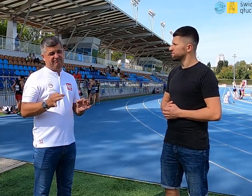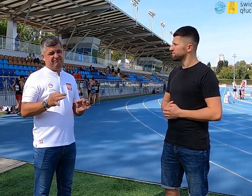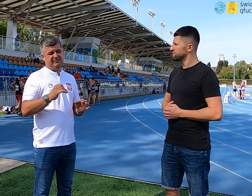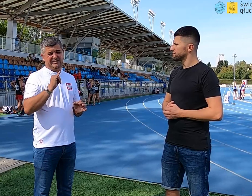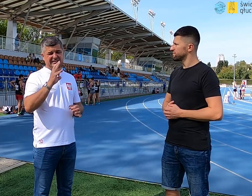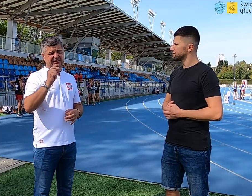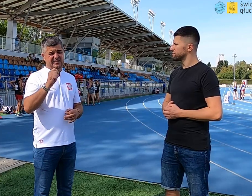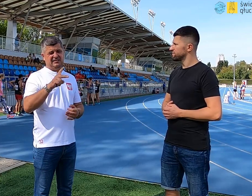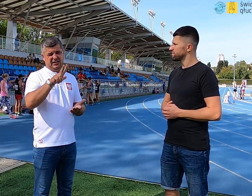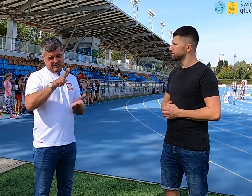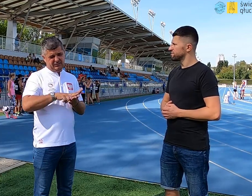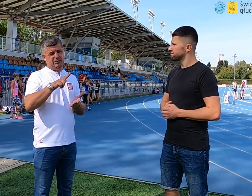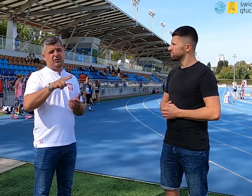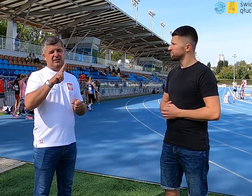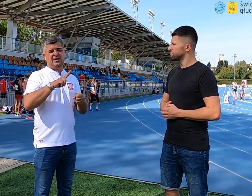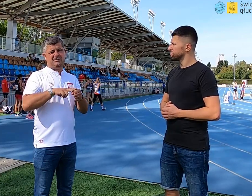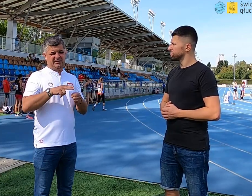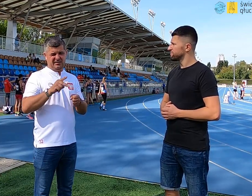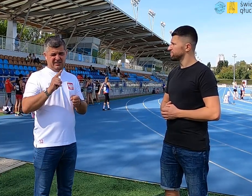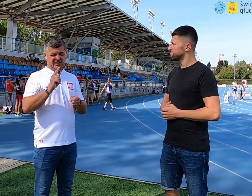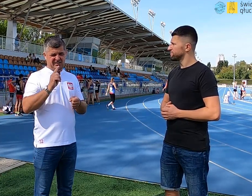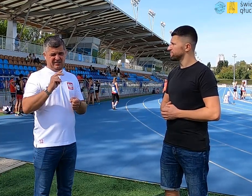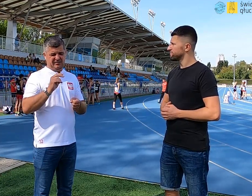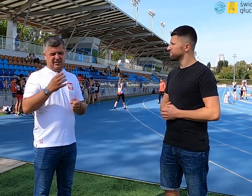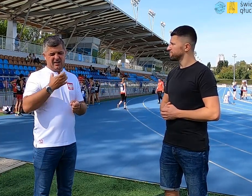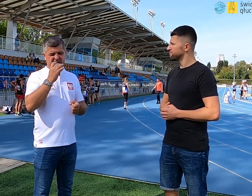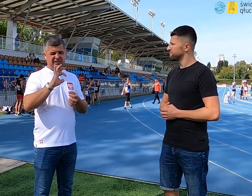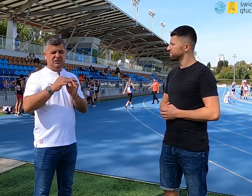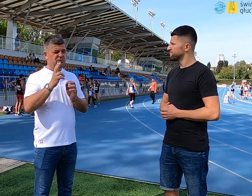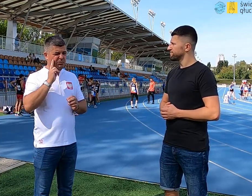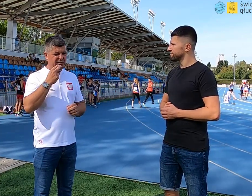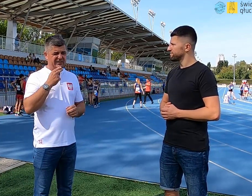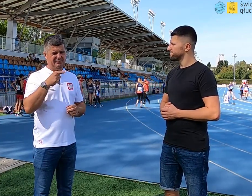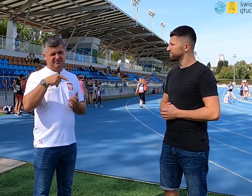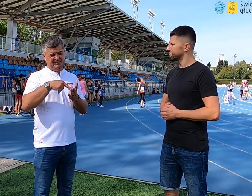(International Committee of Sports for the Deaf) has approved the Deaf Olympic